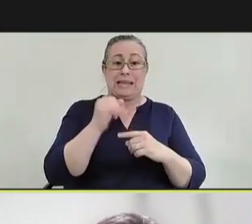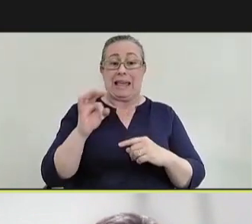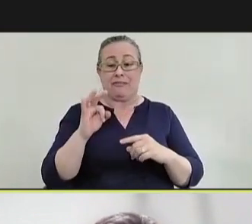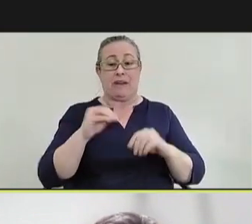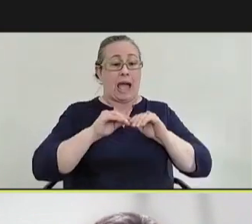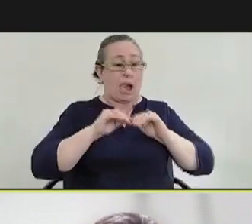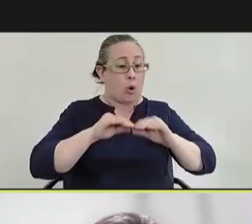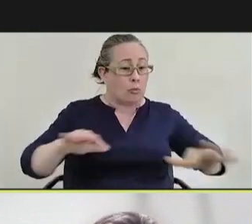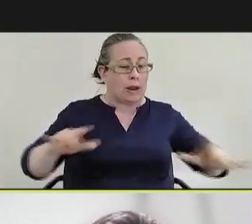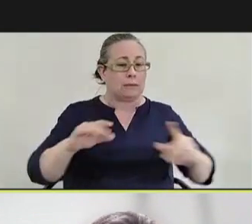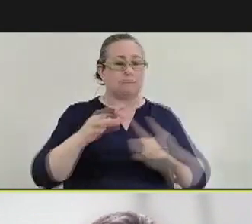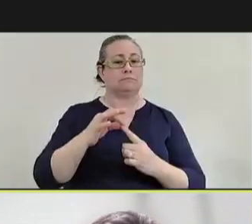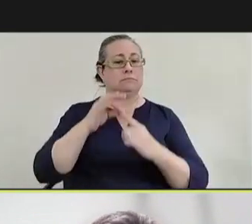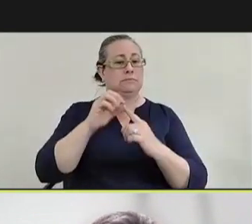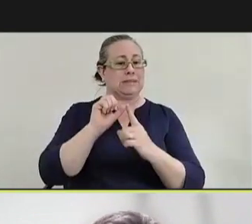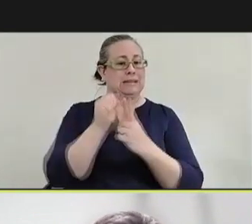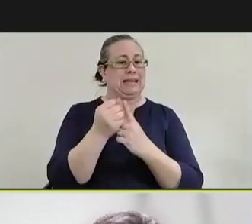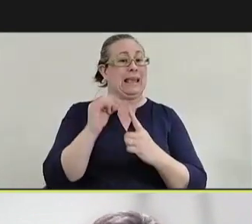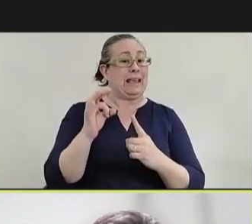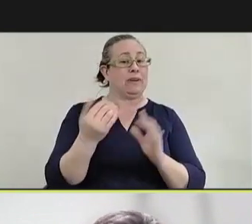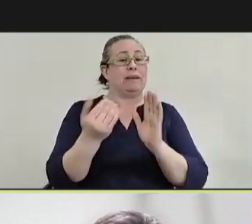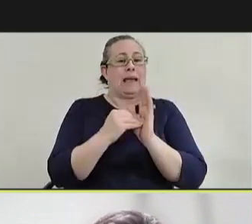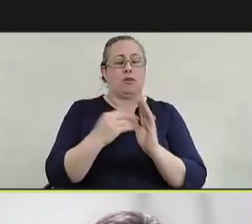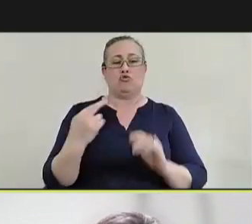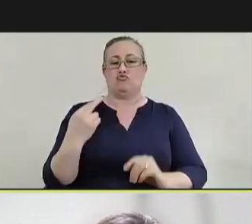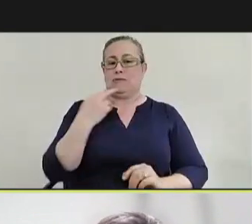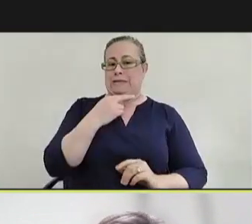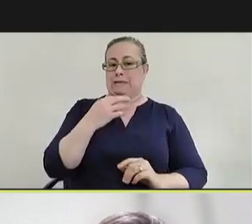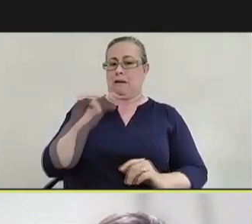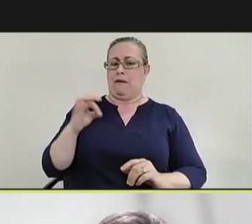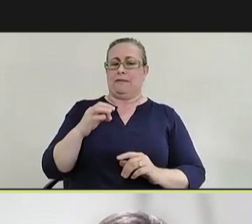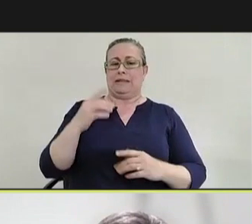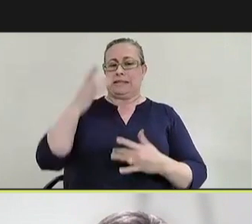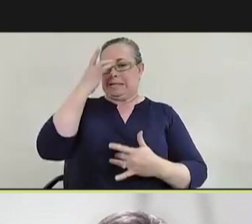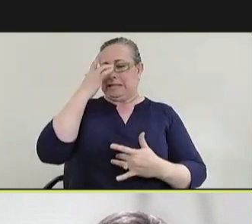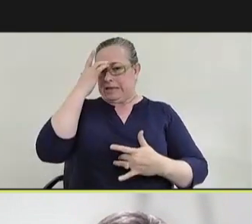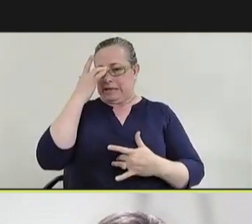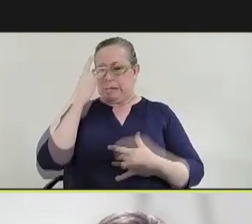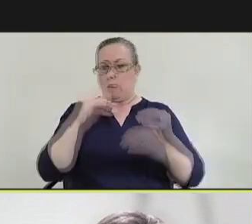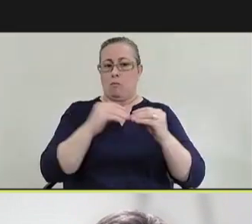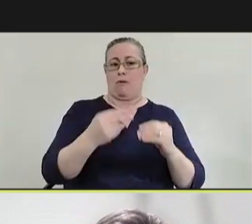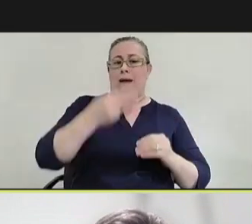situations whenever again the risk from the disease is higher than the risk of the vaccine.